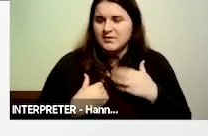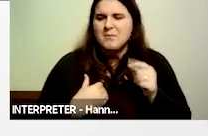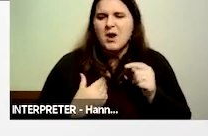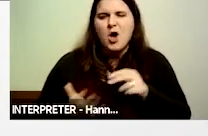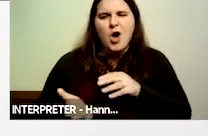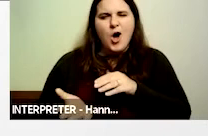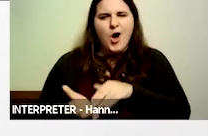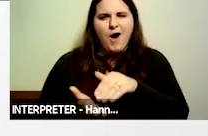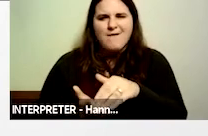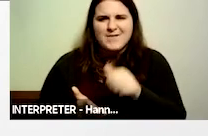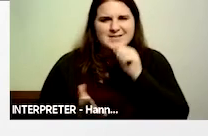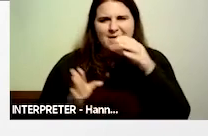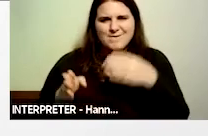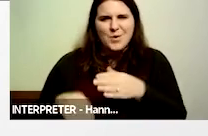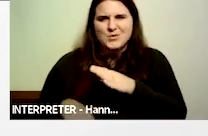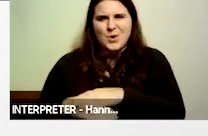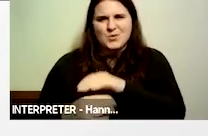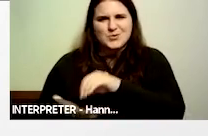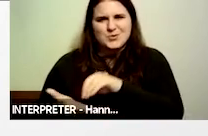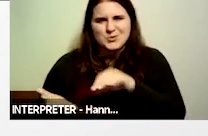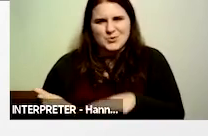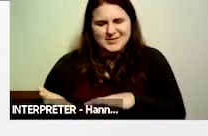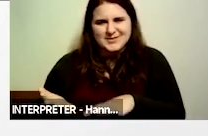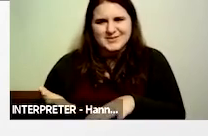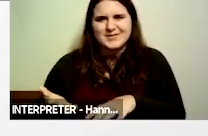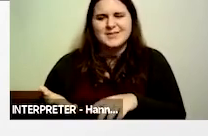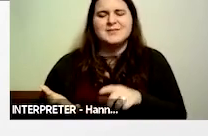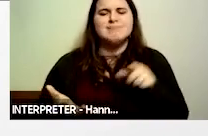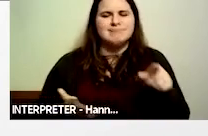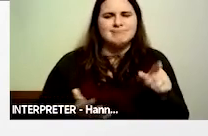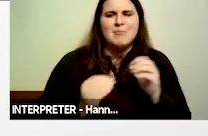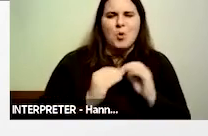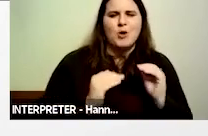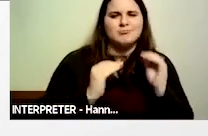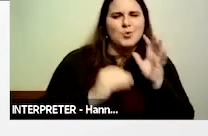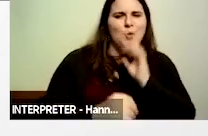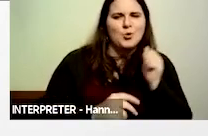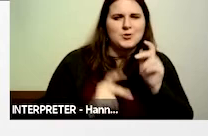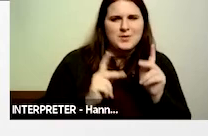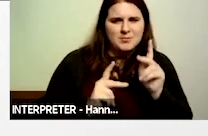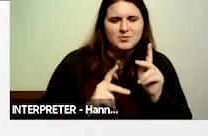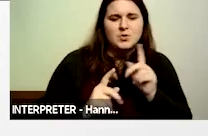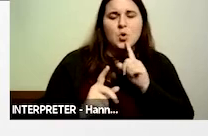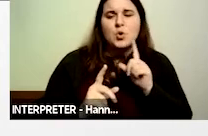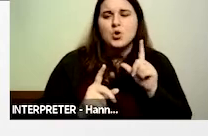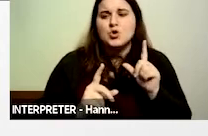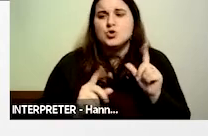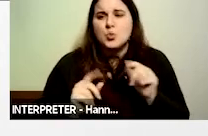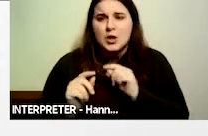at this stage because we have a very strong following on Facebook. Ben Woelk: We are on Twitter have just touched Instagram. I think